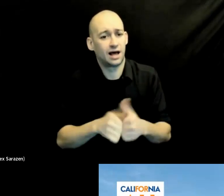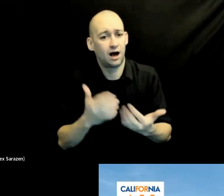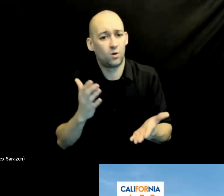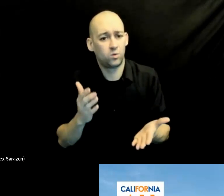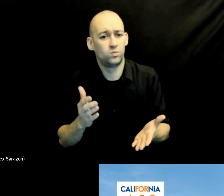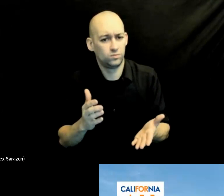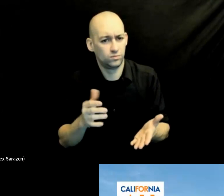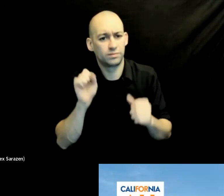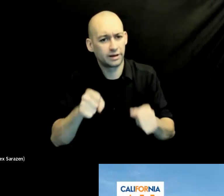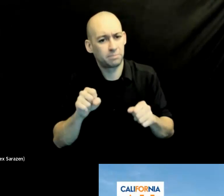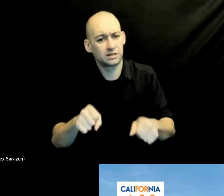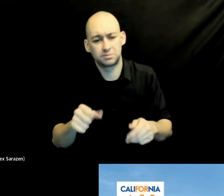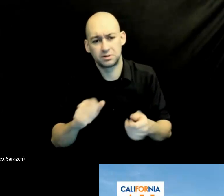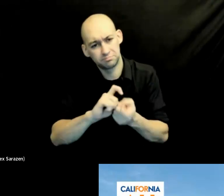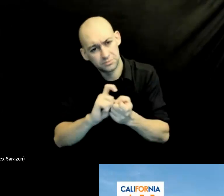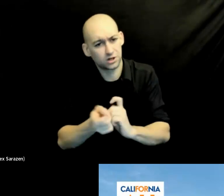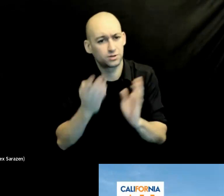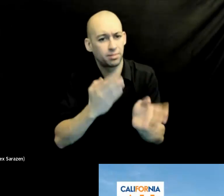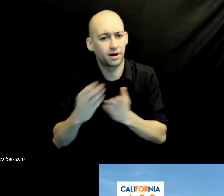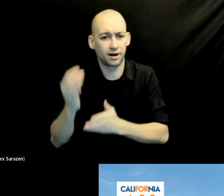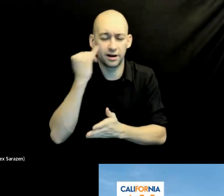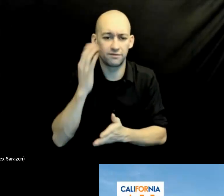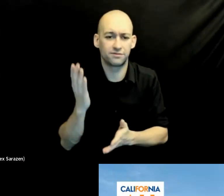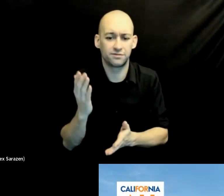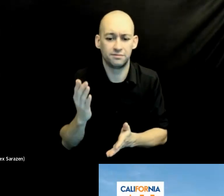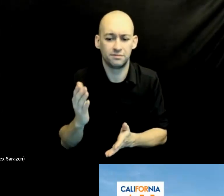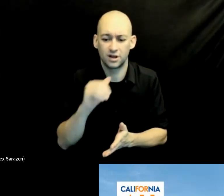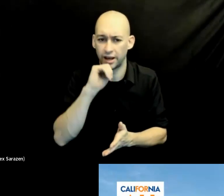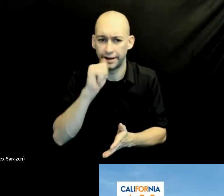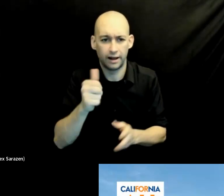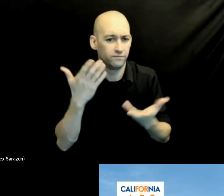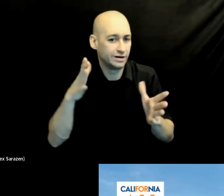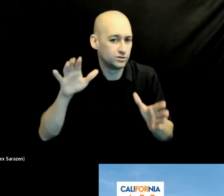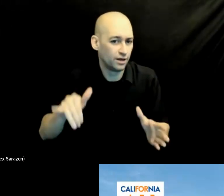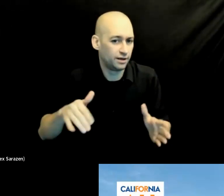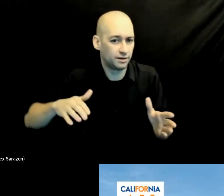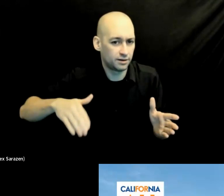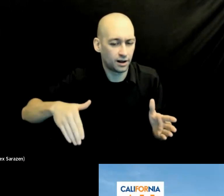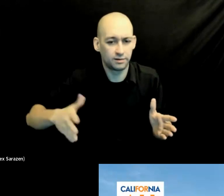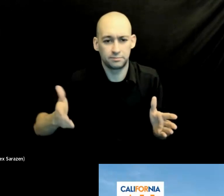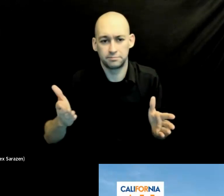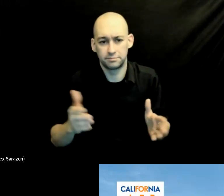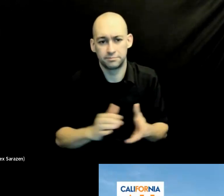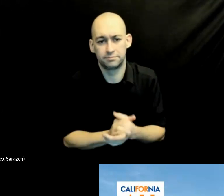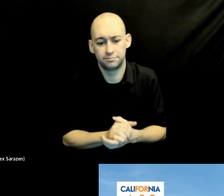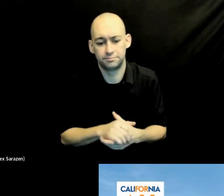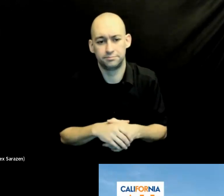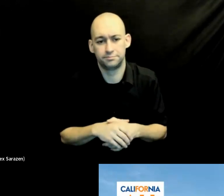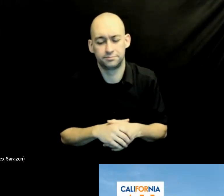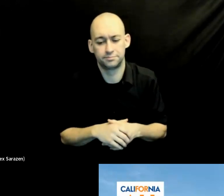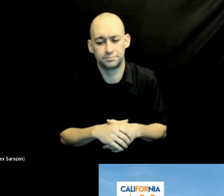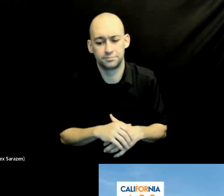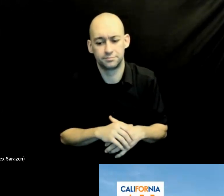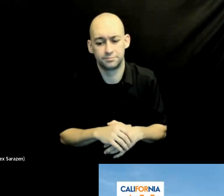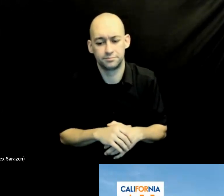potentially adjust our Plan if we haven't done that and made it clear in its current draft.